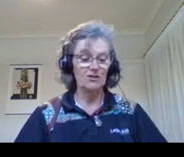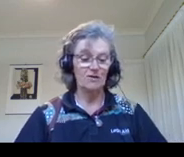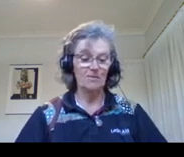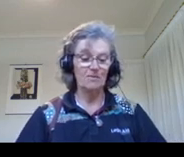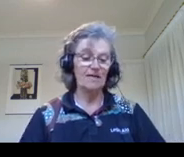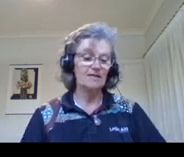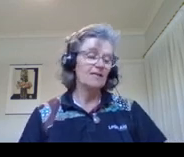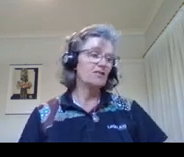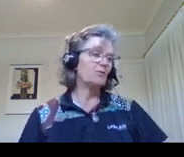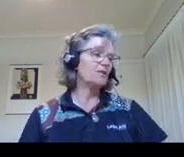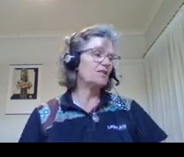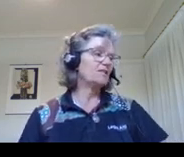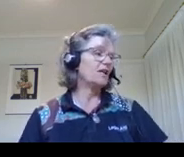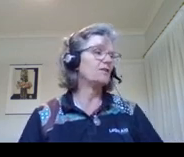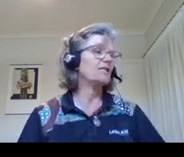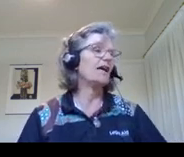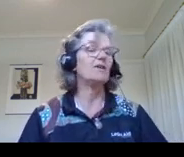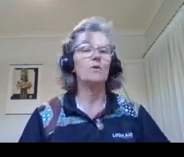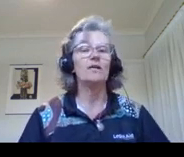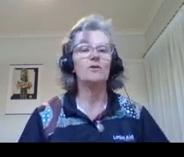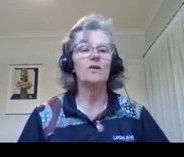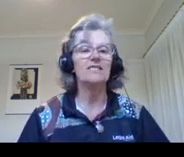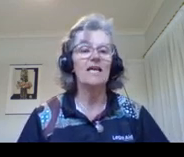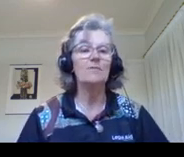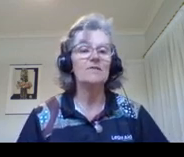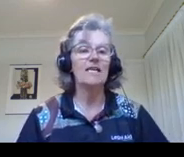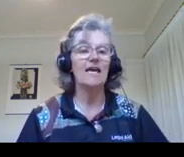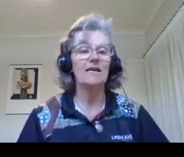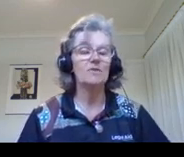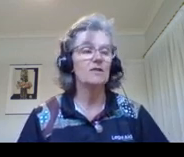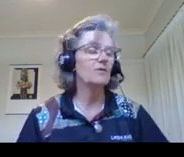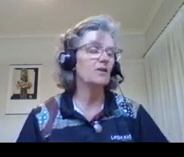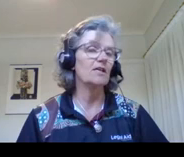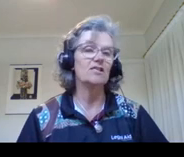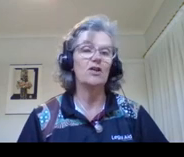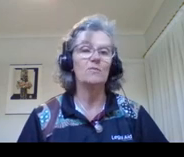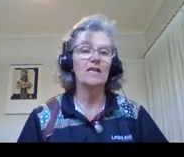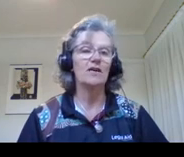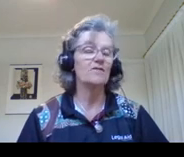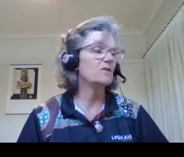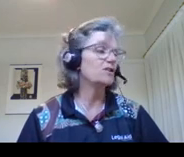remember so we're just going to have a quick look at some scams you know so many of them are just